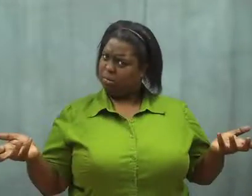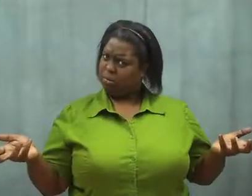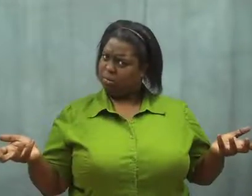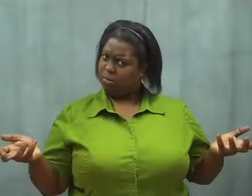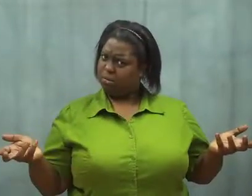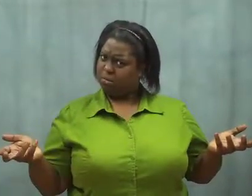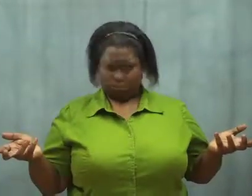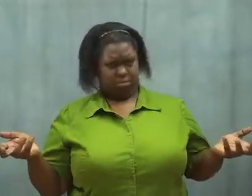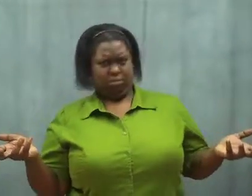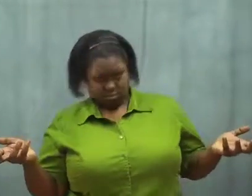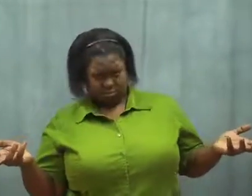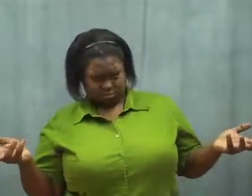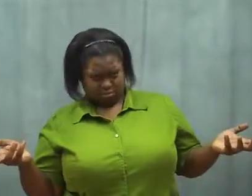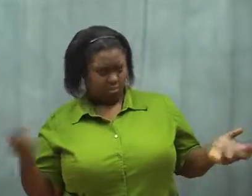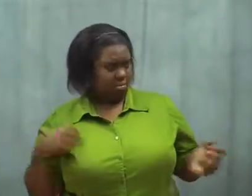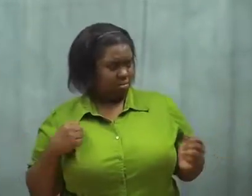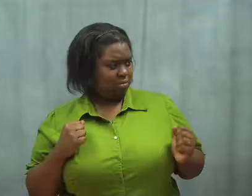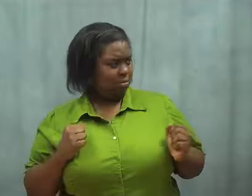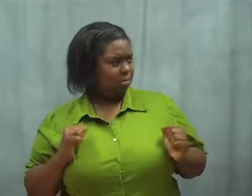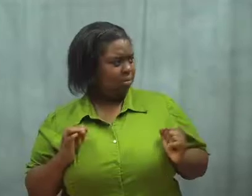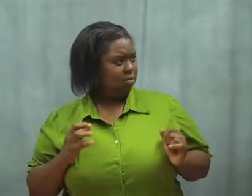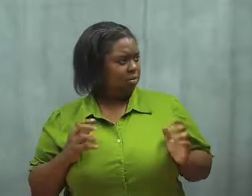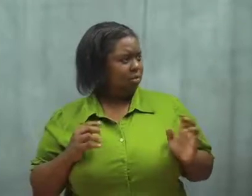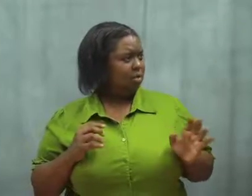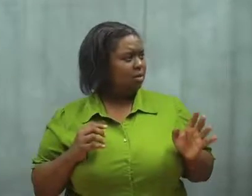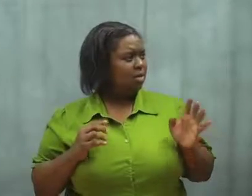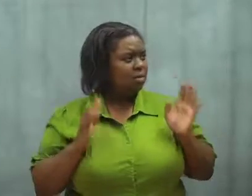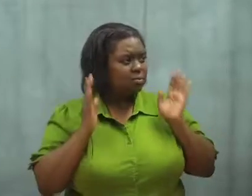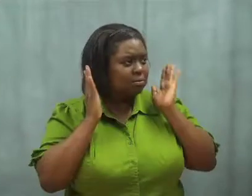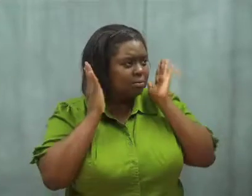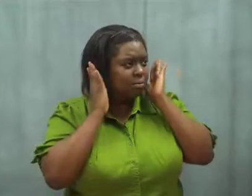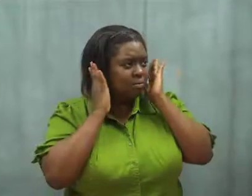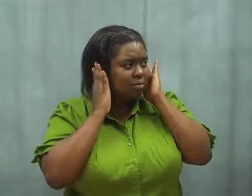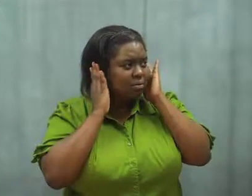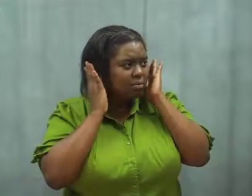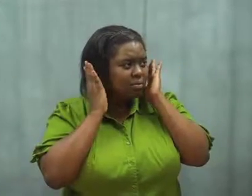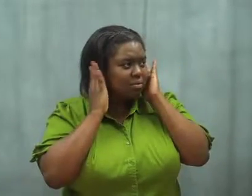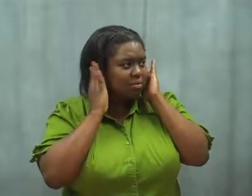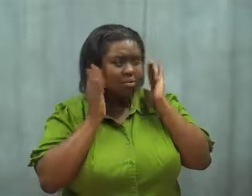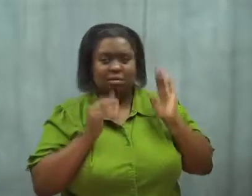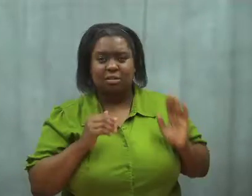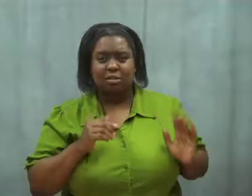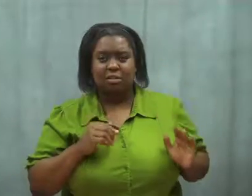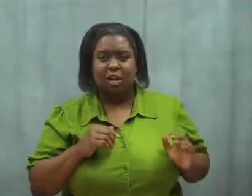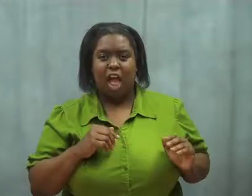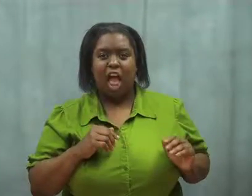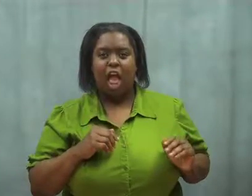He held his hands up as if to say, "Well?" I motioned I was deaf.